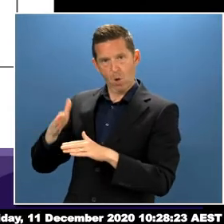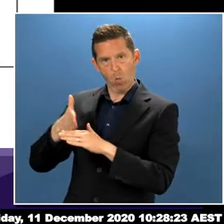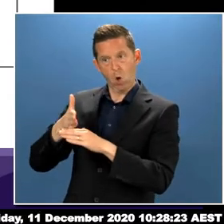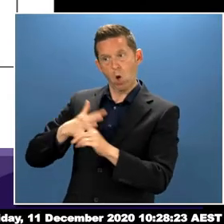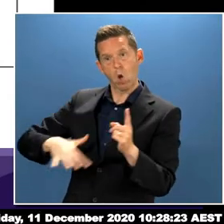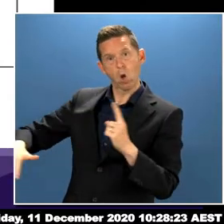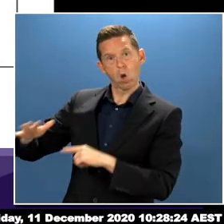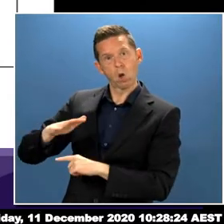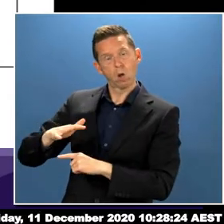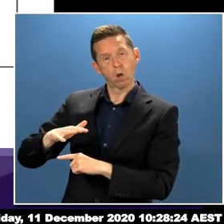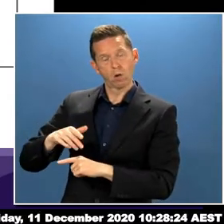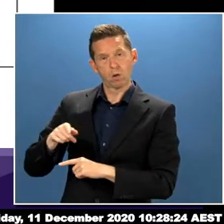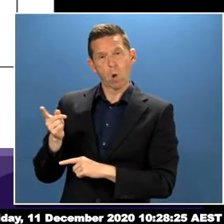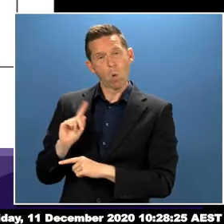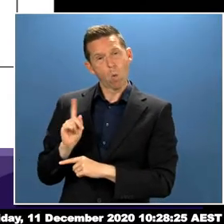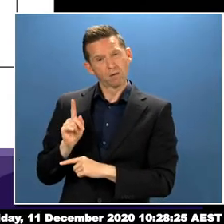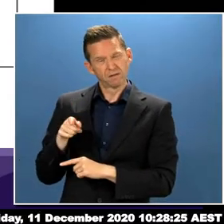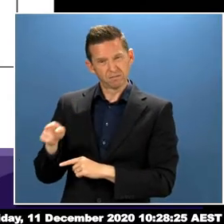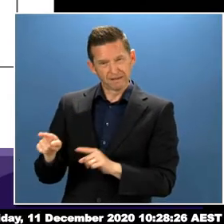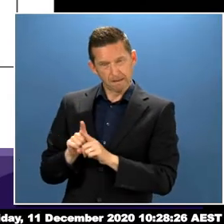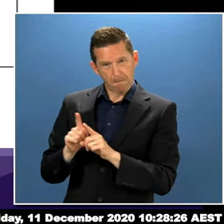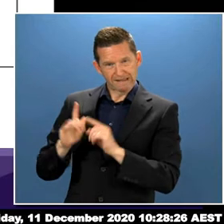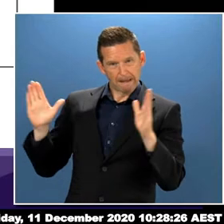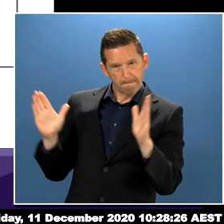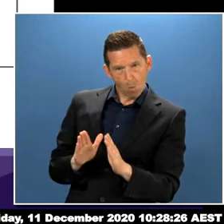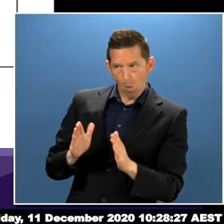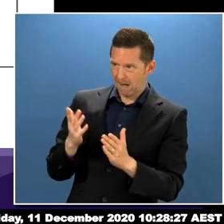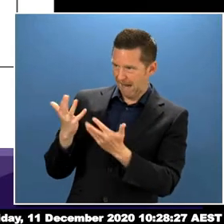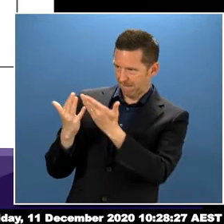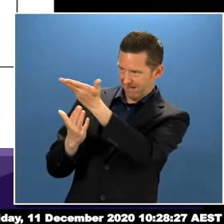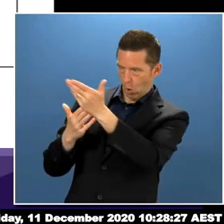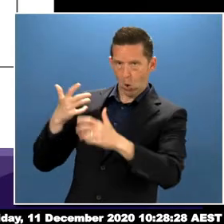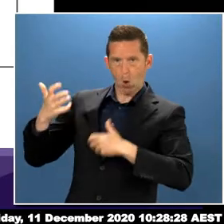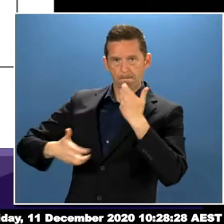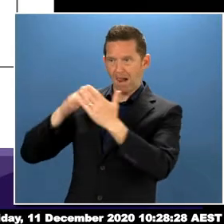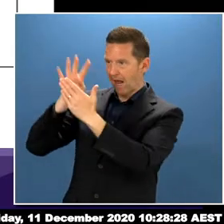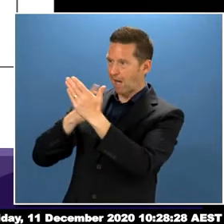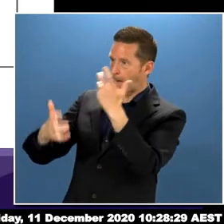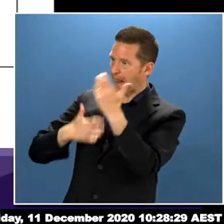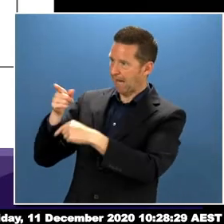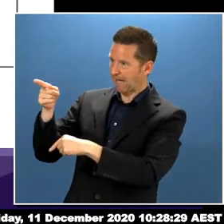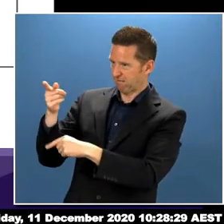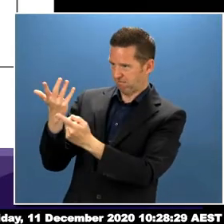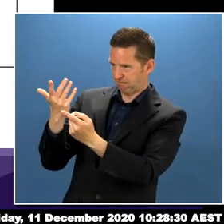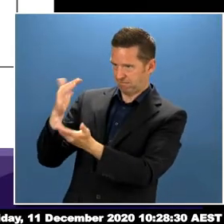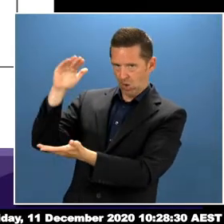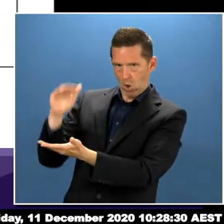very small number of complaints as the proportion of the number of people with disability who may be working and having that experience;